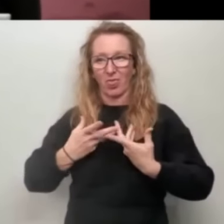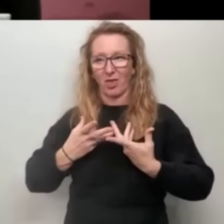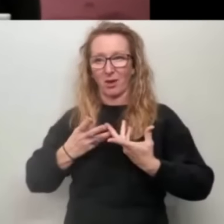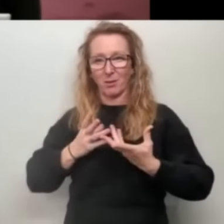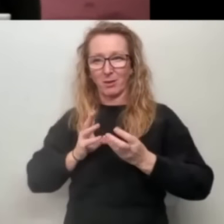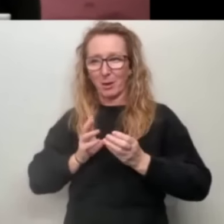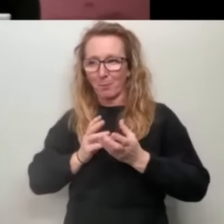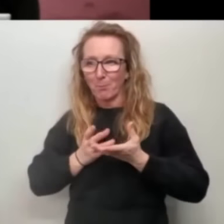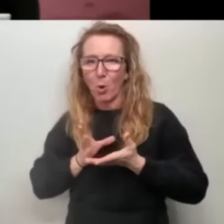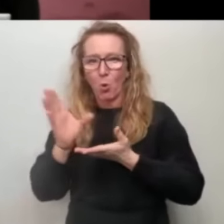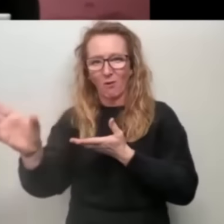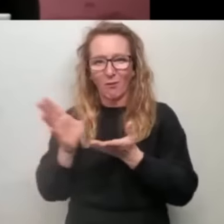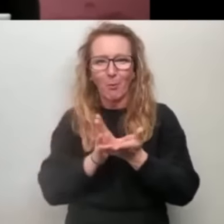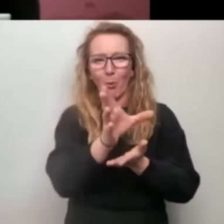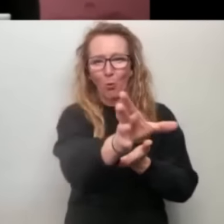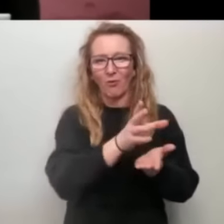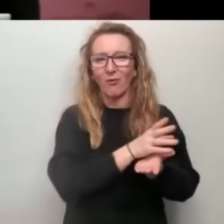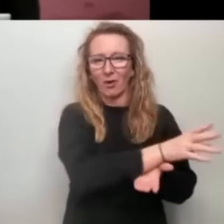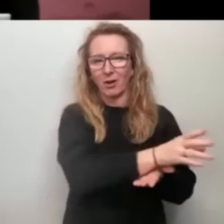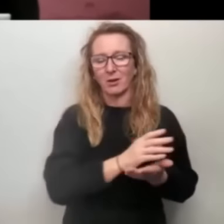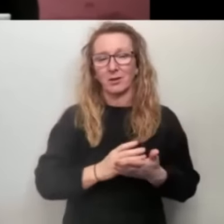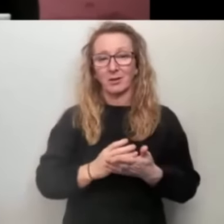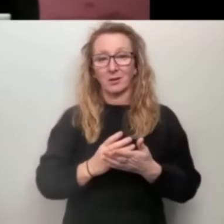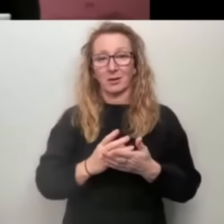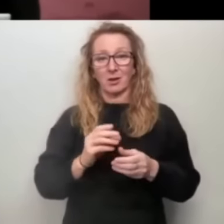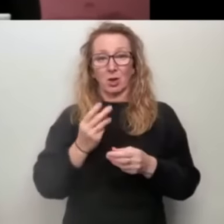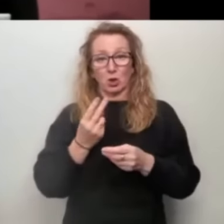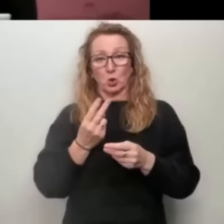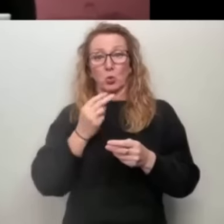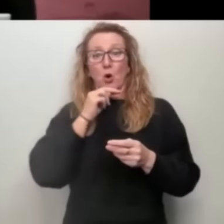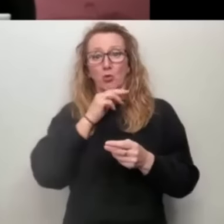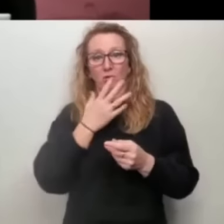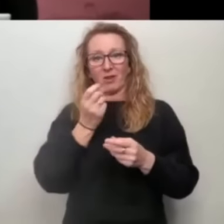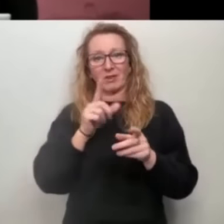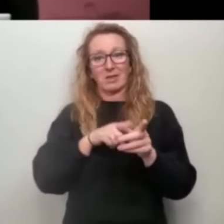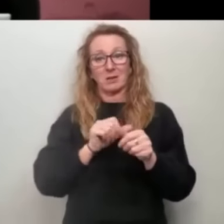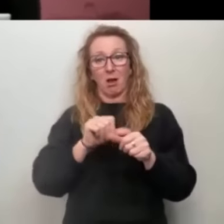today, 250 years after the bridge opened to the public.